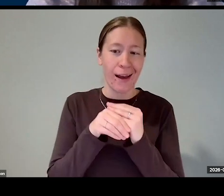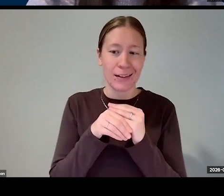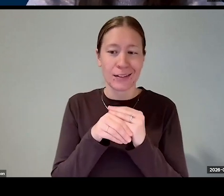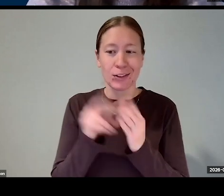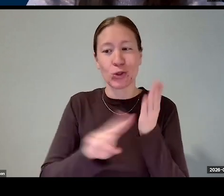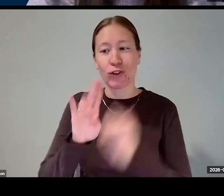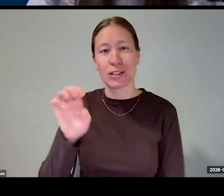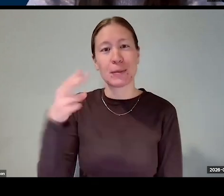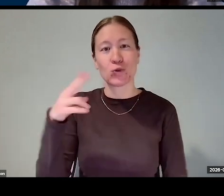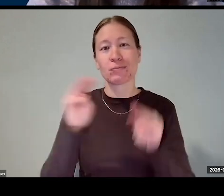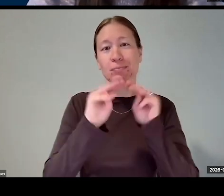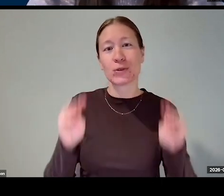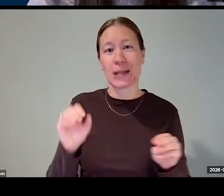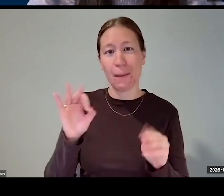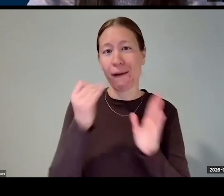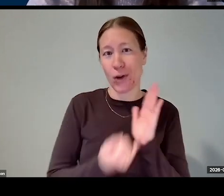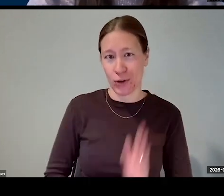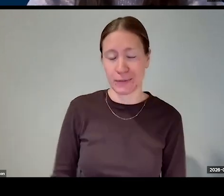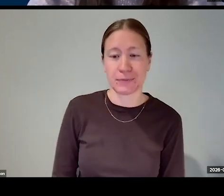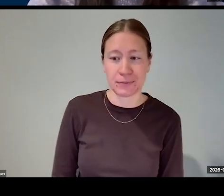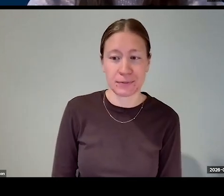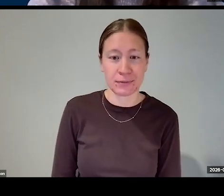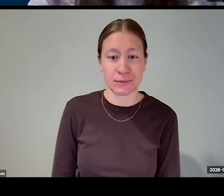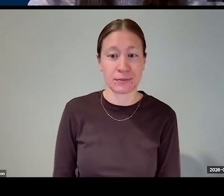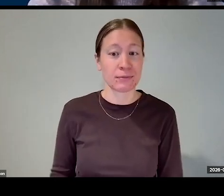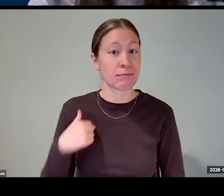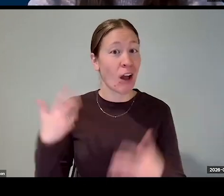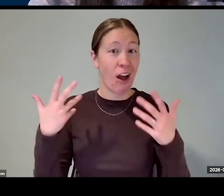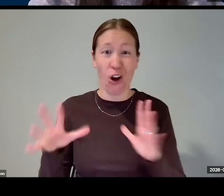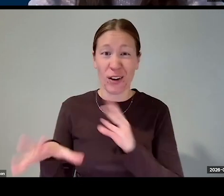And then I already went ahead and added alt text to my other two images